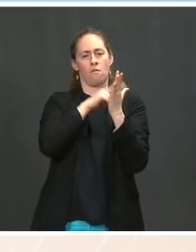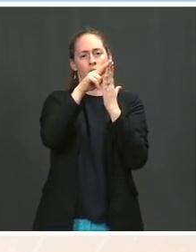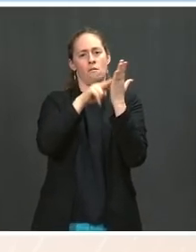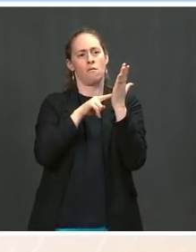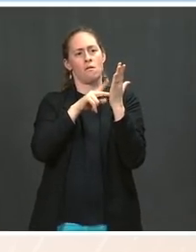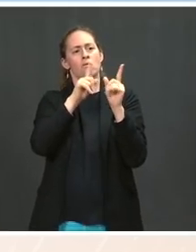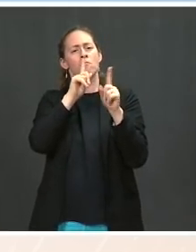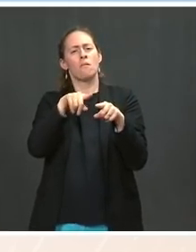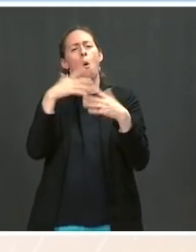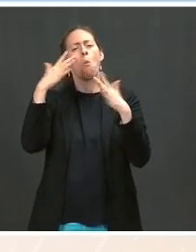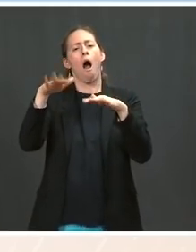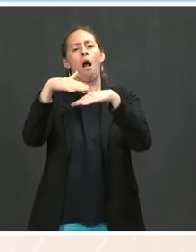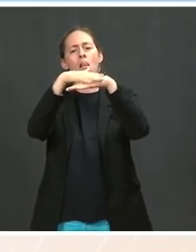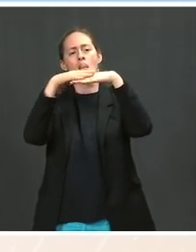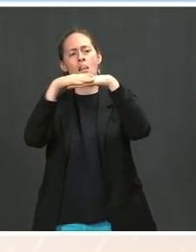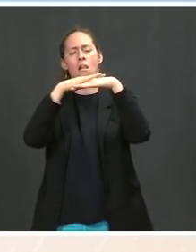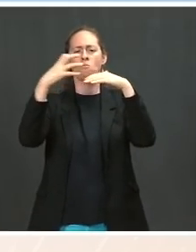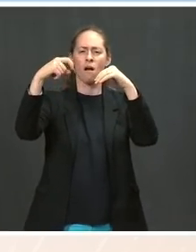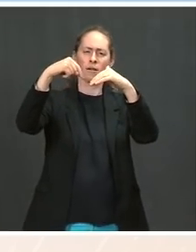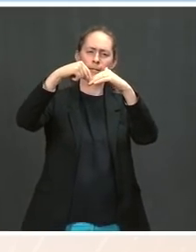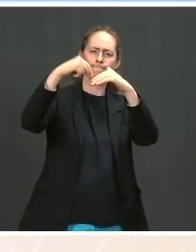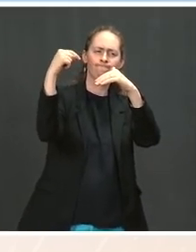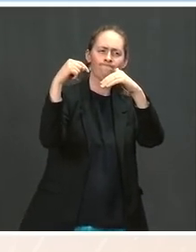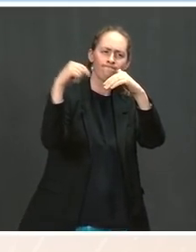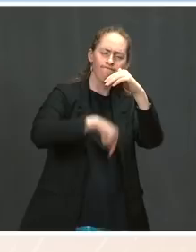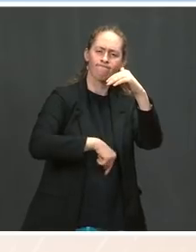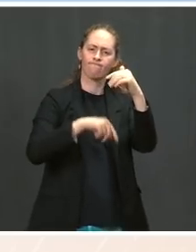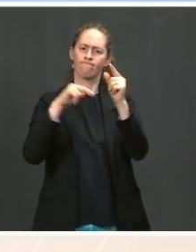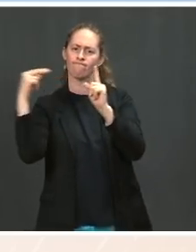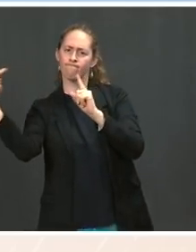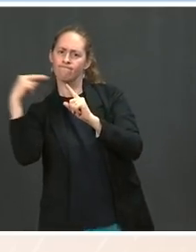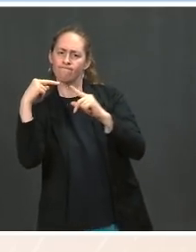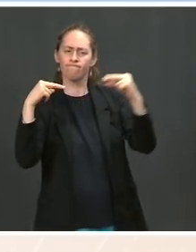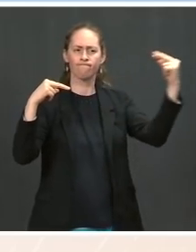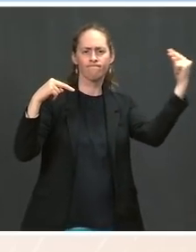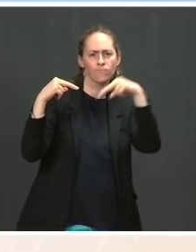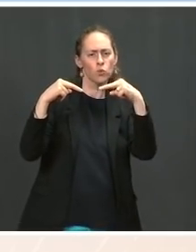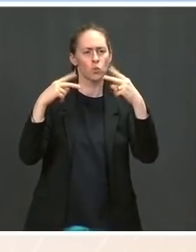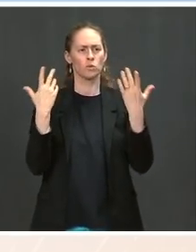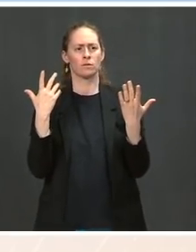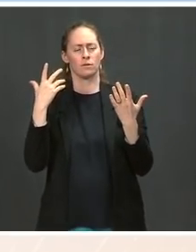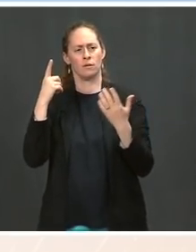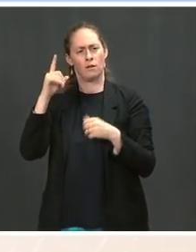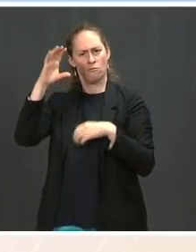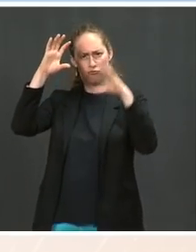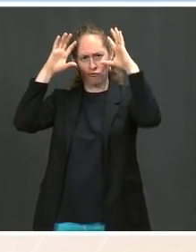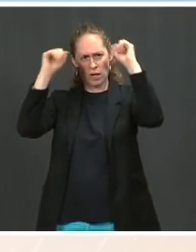He wanted to hear different points of views. He welcomed debate. And, ultimately, he made the decision